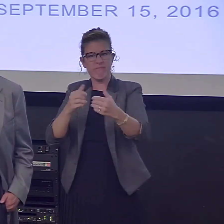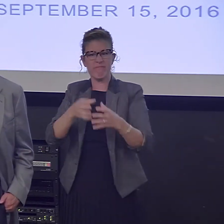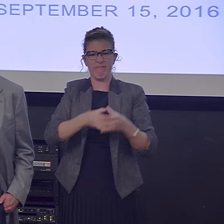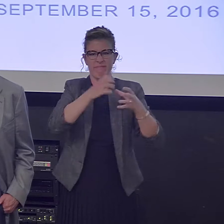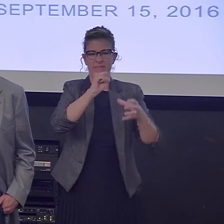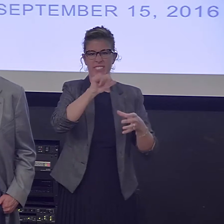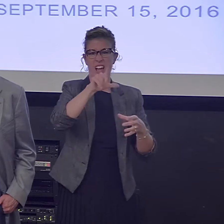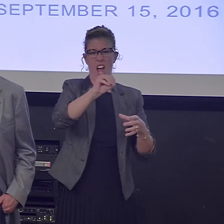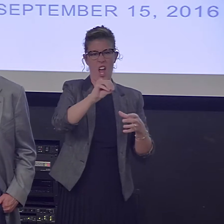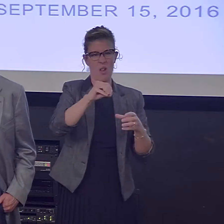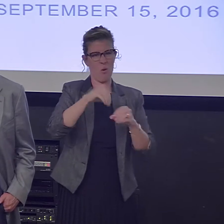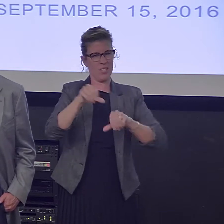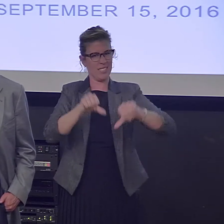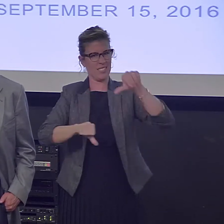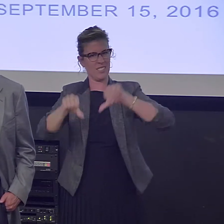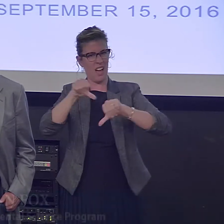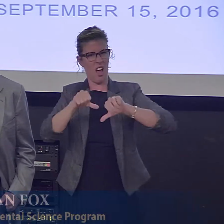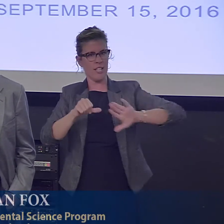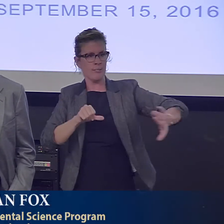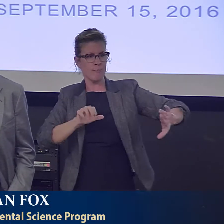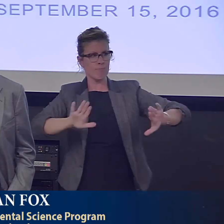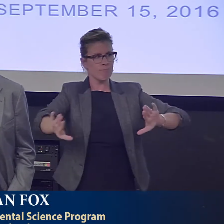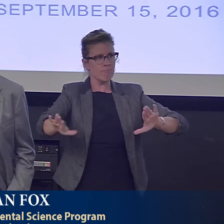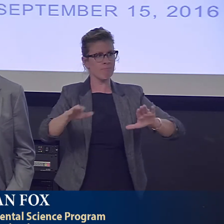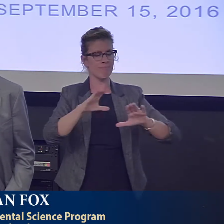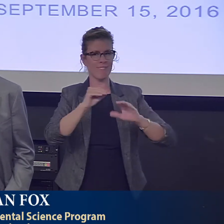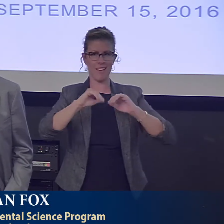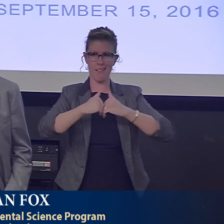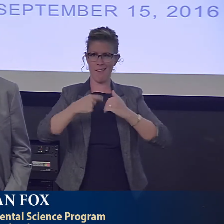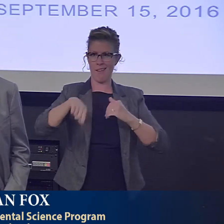in science and the bridges that need to be built.